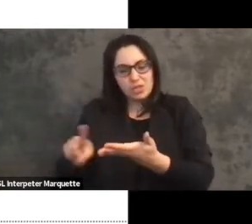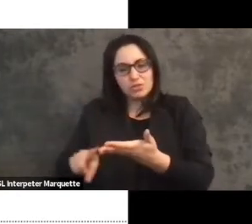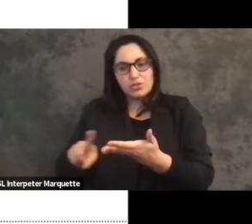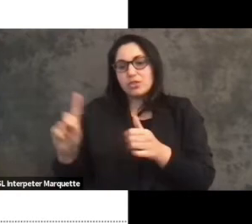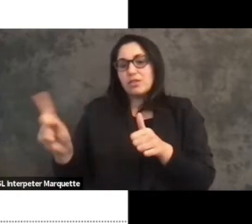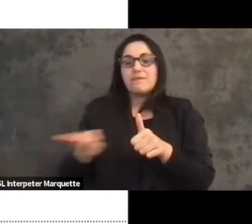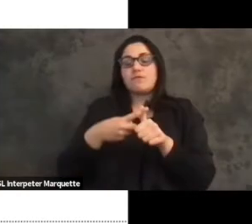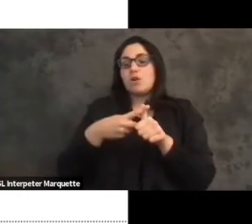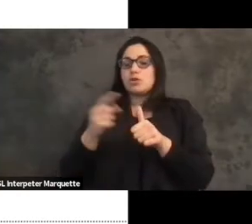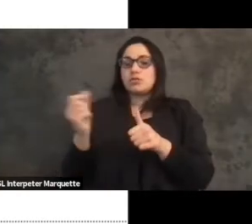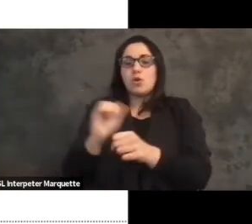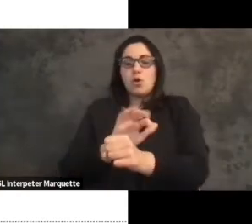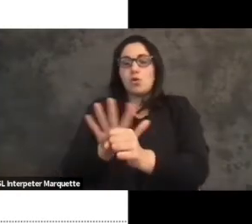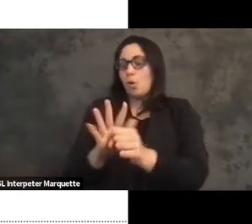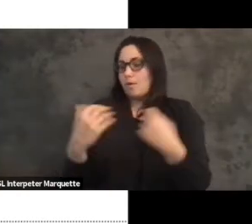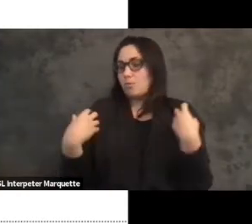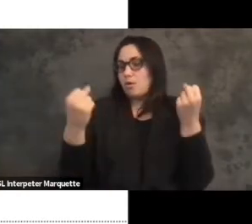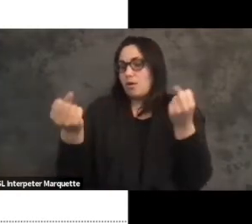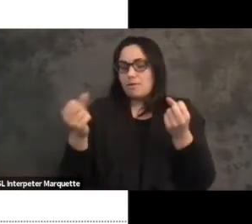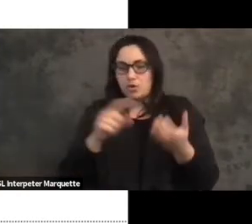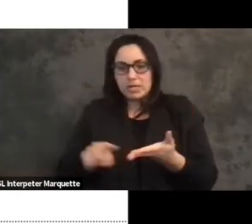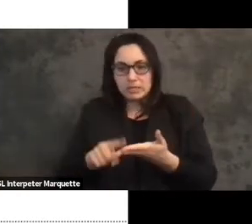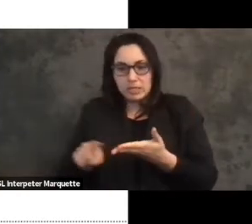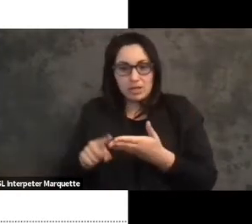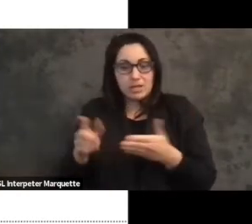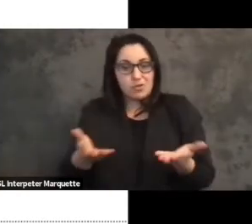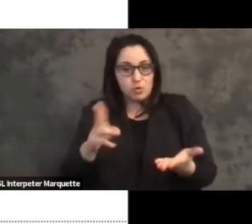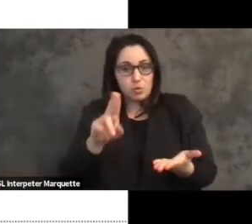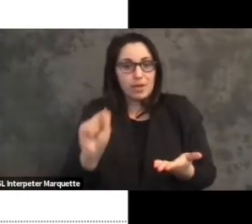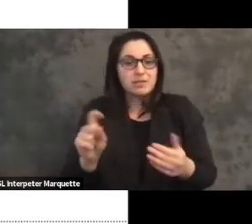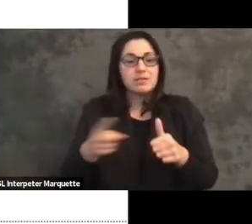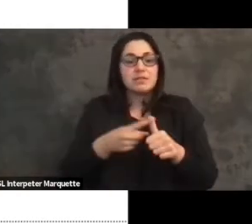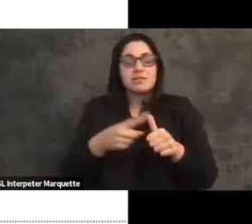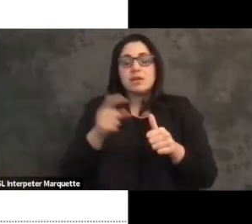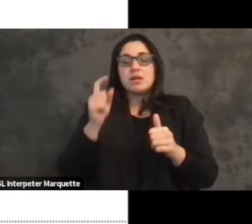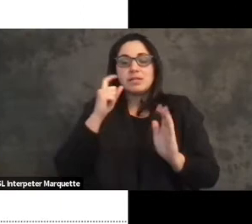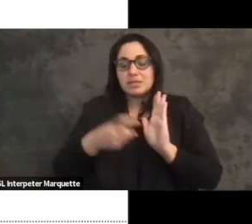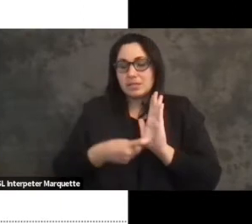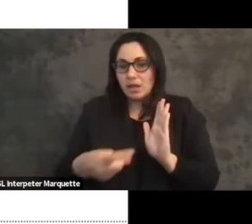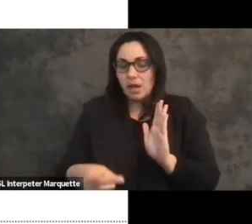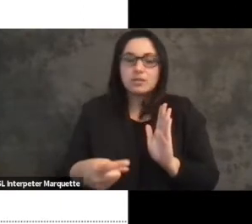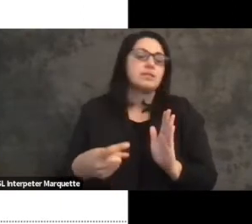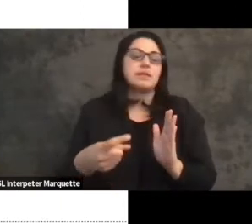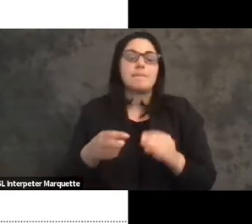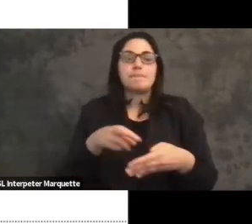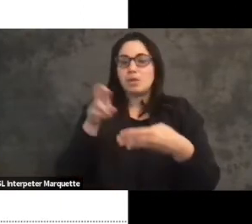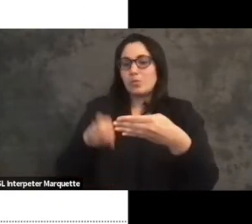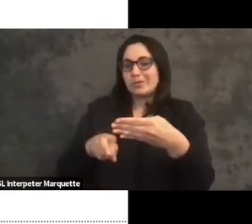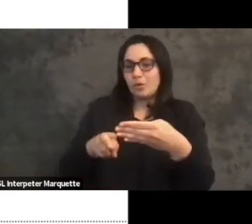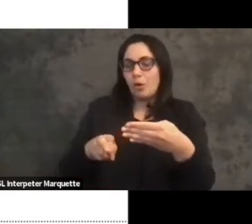Infection with Novel Coronavirus (LIINC, pronounced "link") study, one of the first COVID recovery